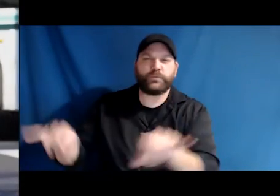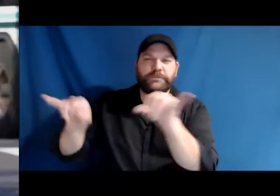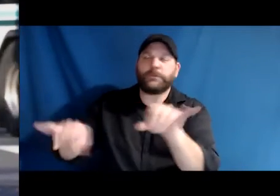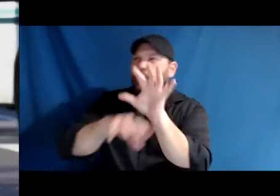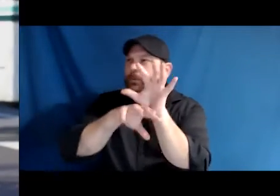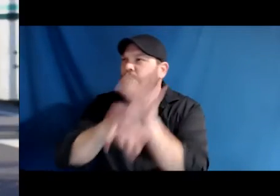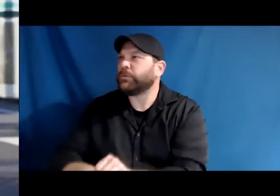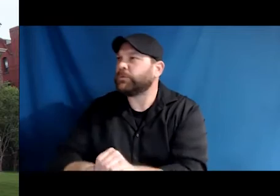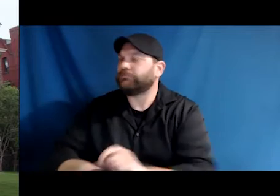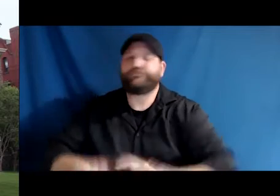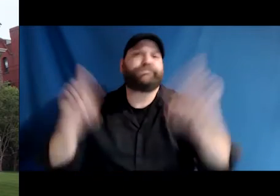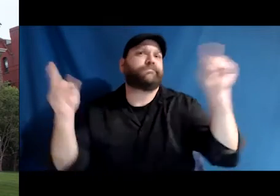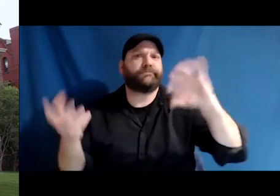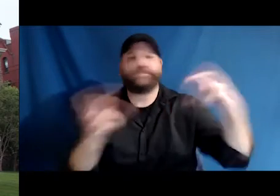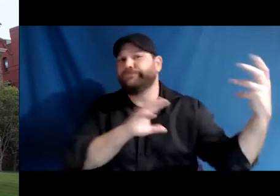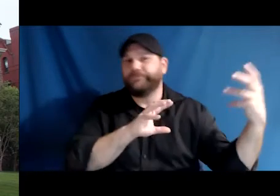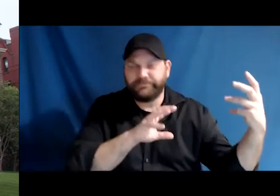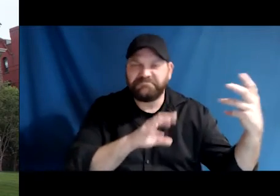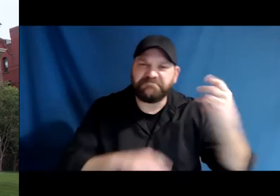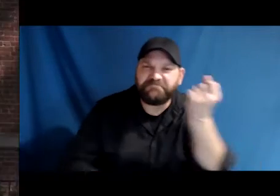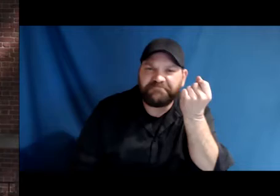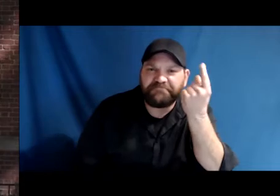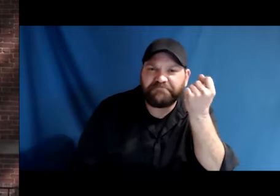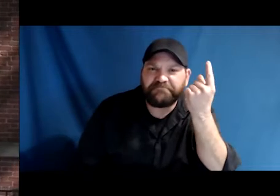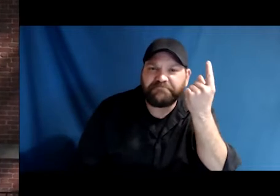But what has not changed, what has perhaps grown even stronger,